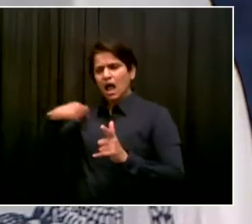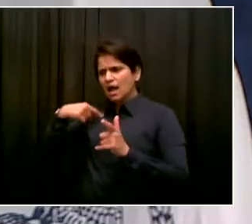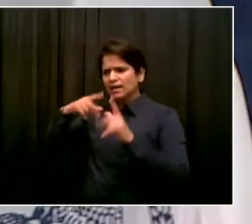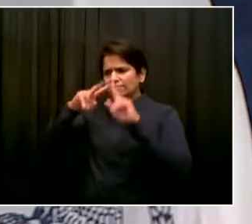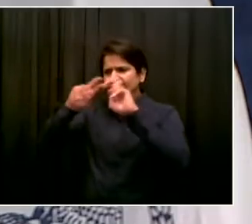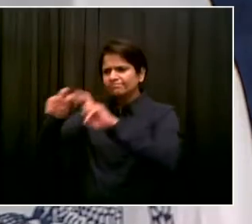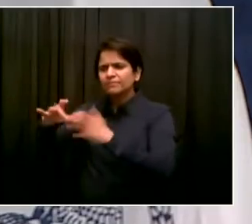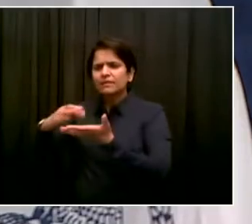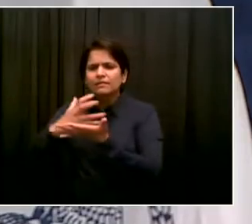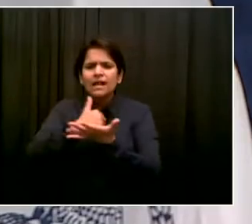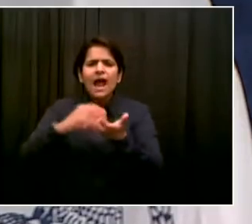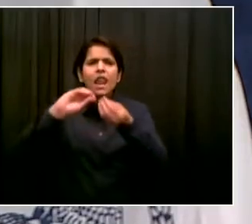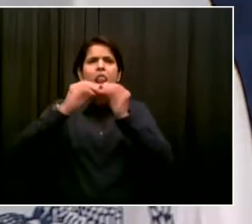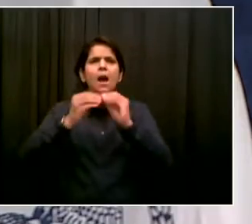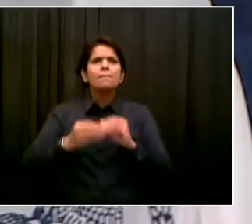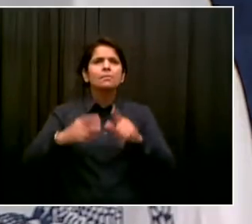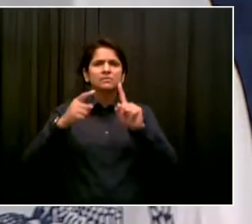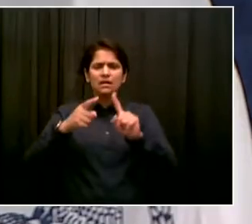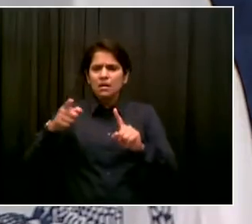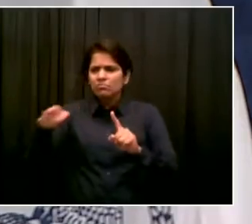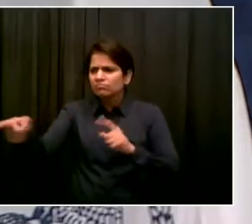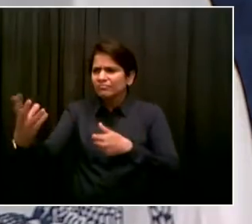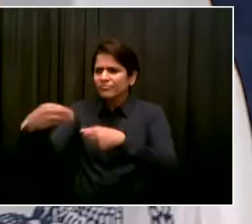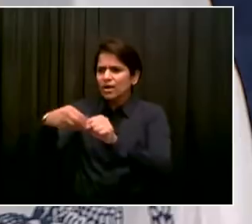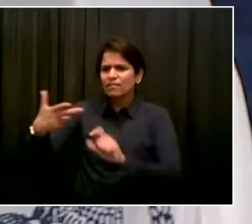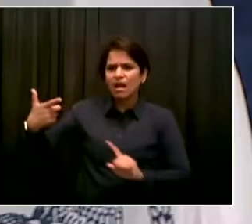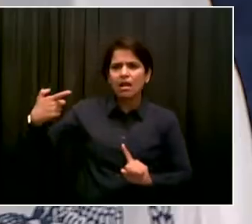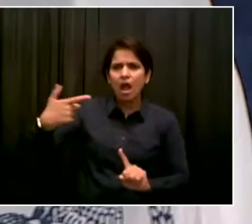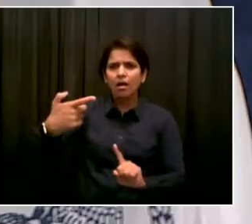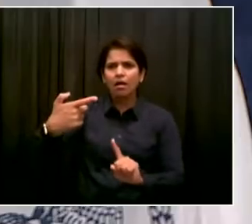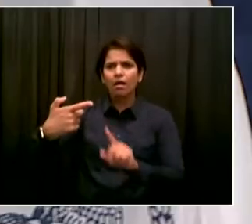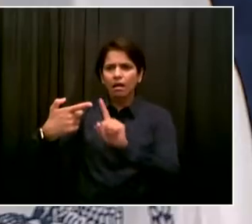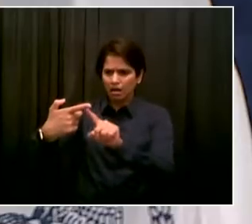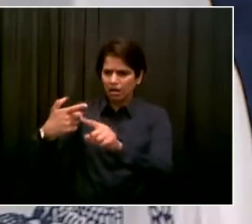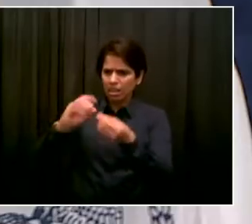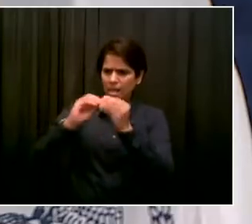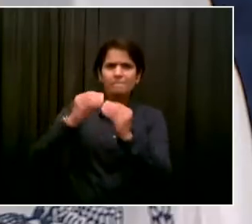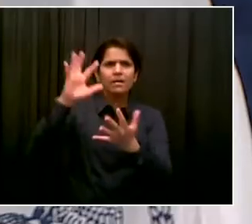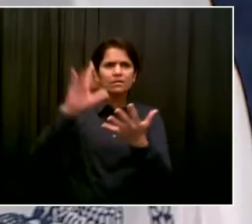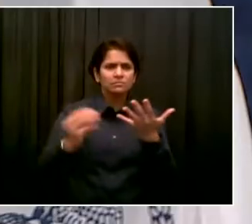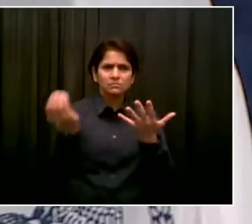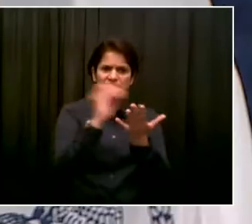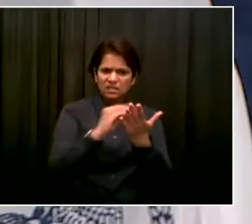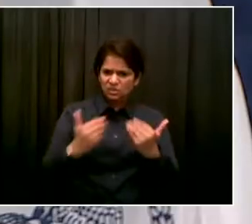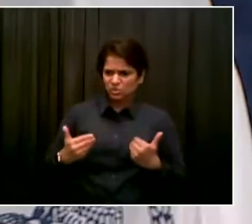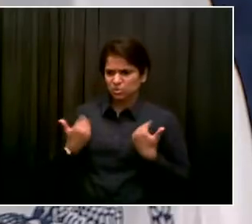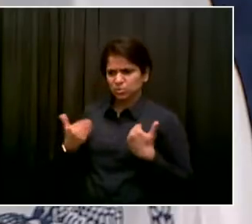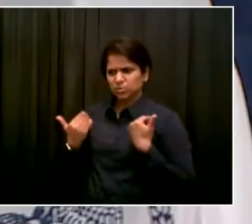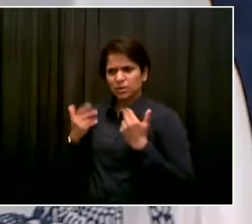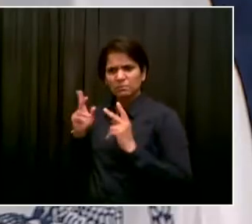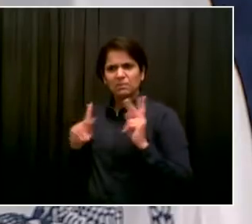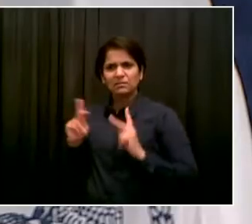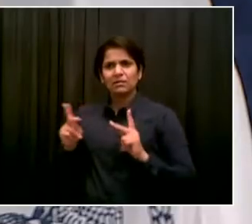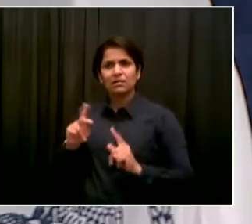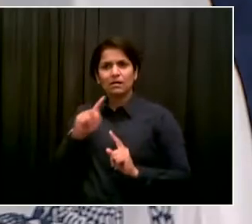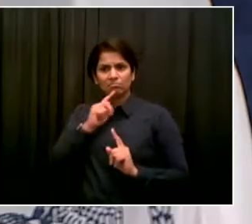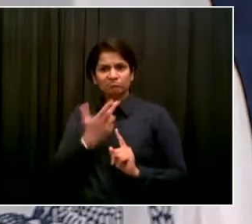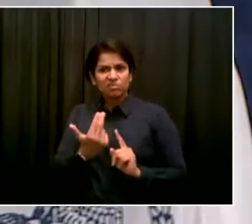IS THEE RDA AT OSHWING DISPROPORTIONATE AMOUNT OF GUN VIOLENCE BY YOUNG PEOPLE? I'VE SEEN SOME OF THE GUN